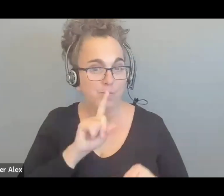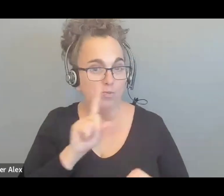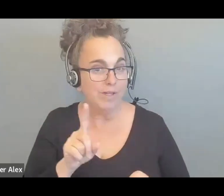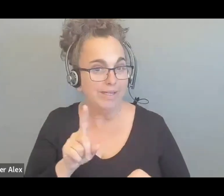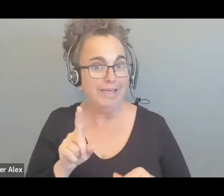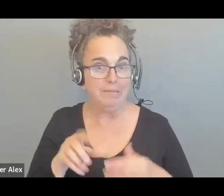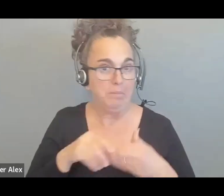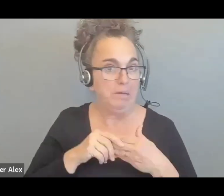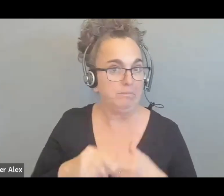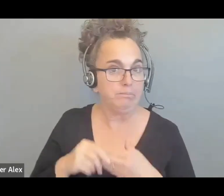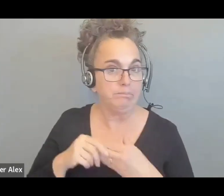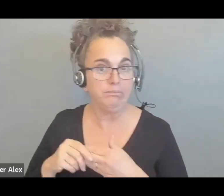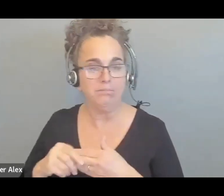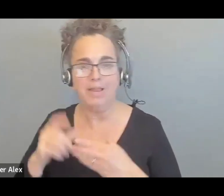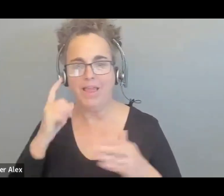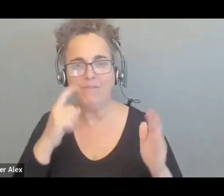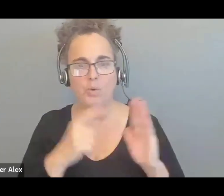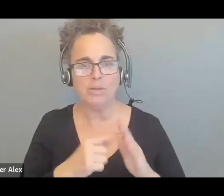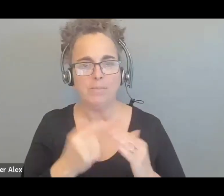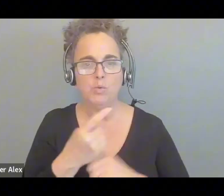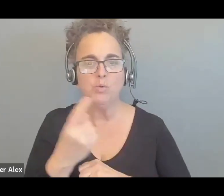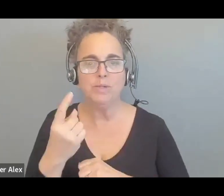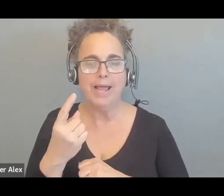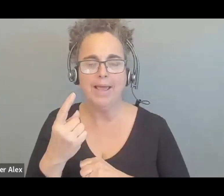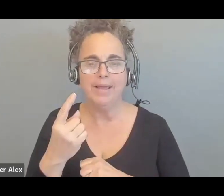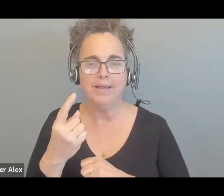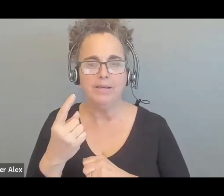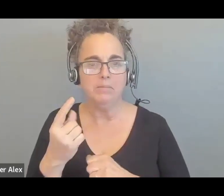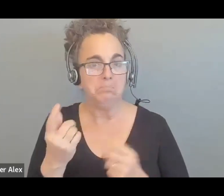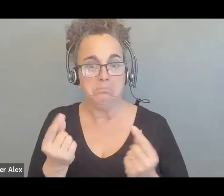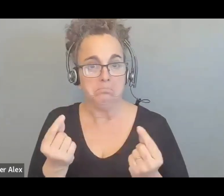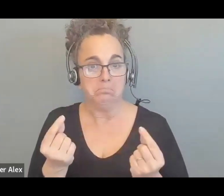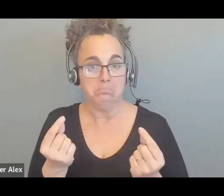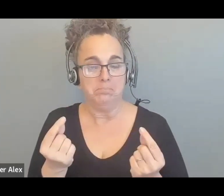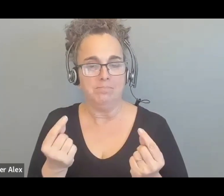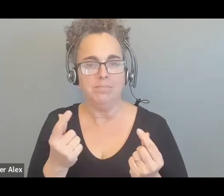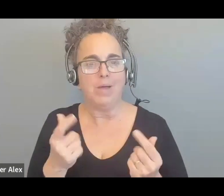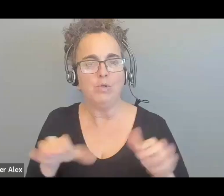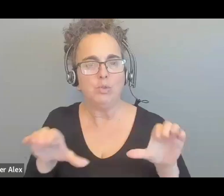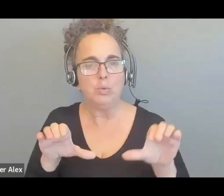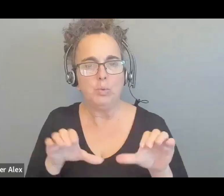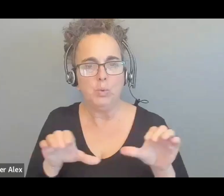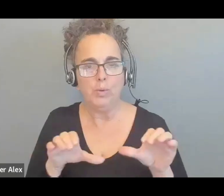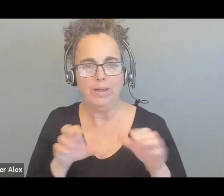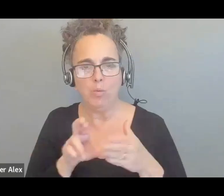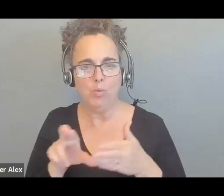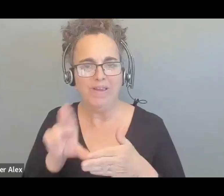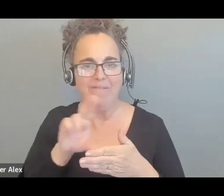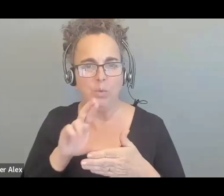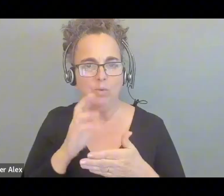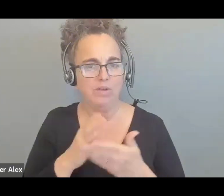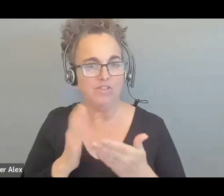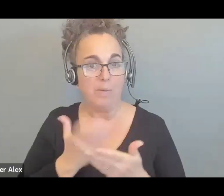Like today, for example, I was working on, you know, doing some proactive reviews of some of our internal technology.